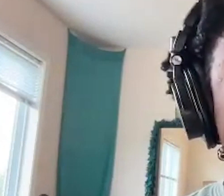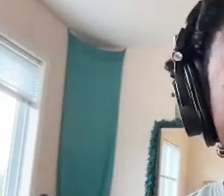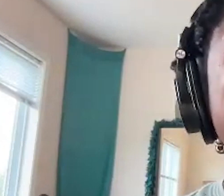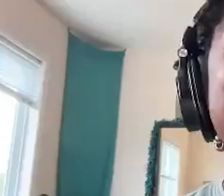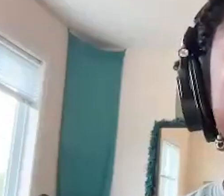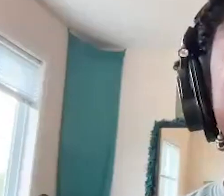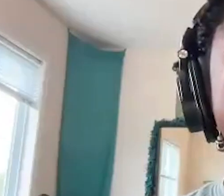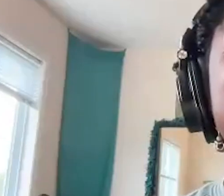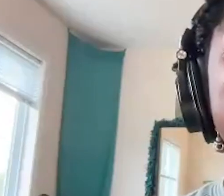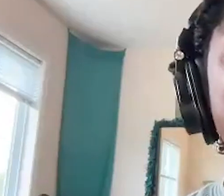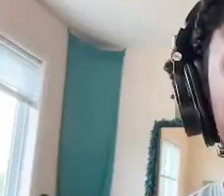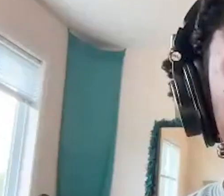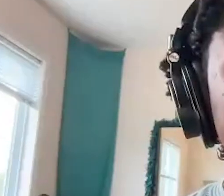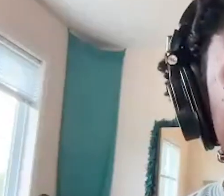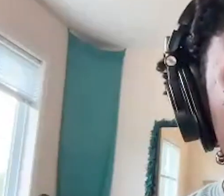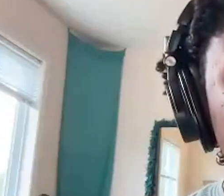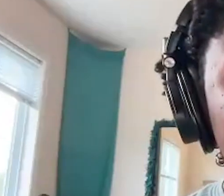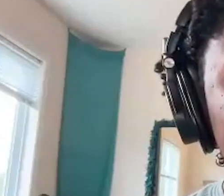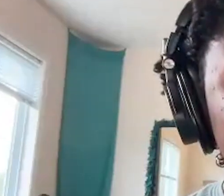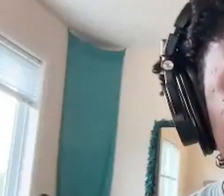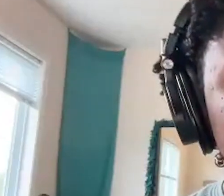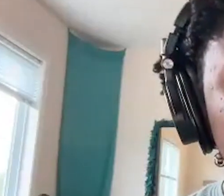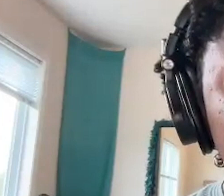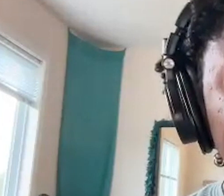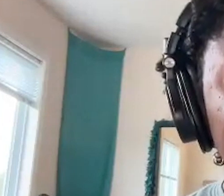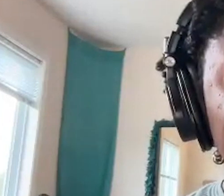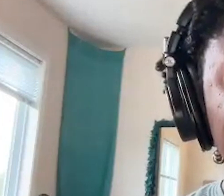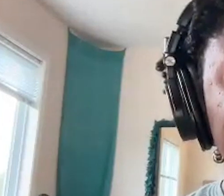folk show. So like, how would that work for me? What